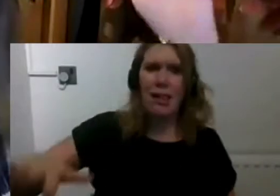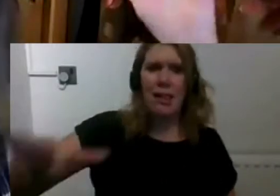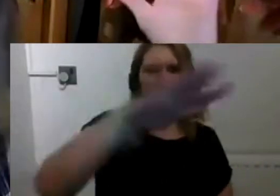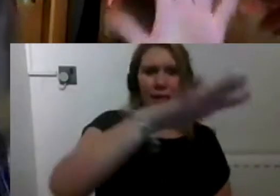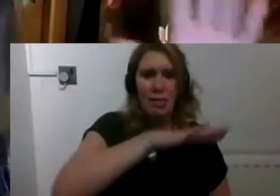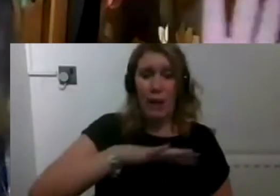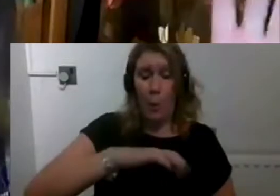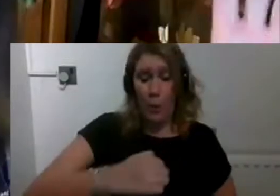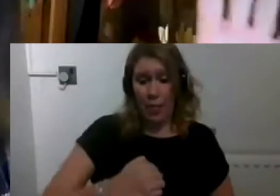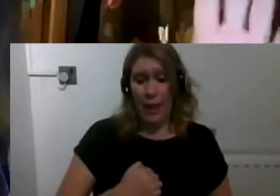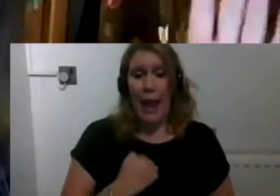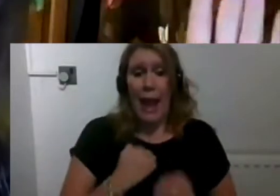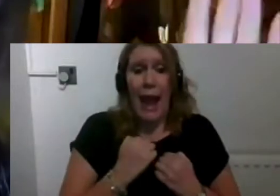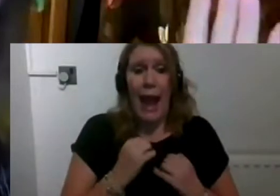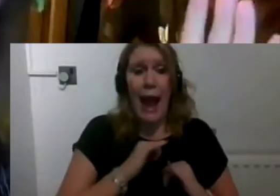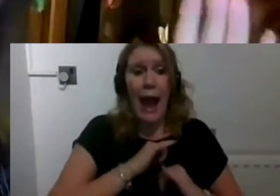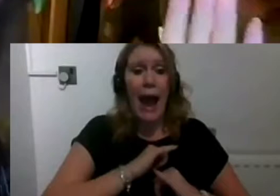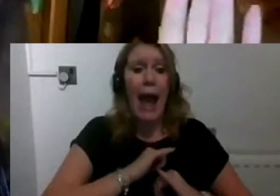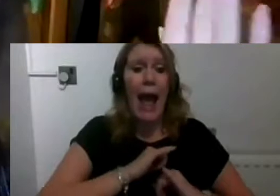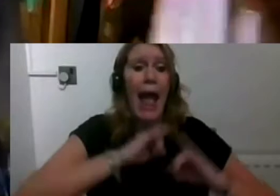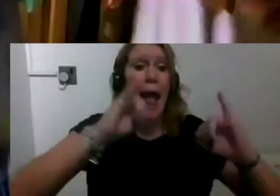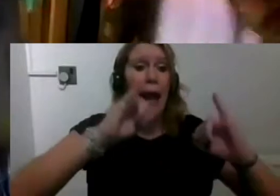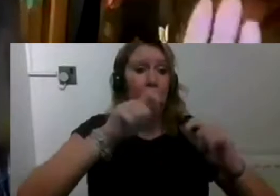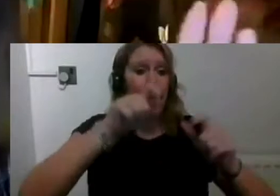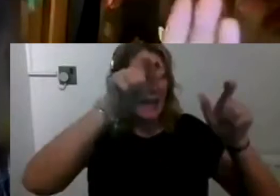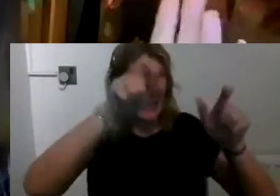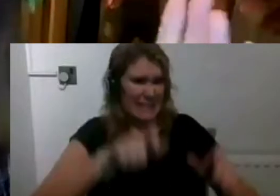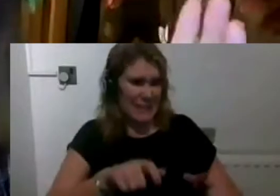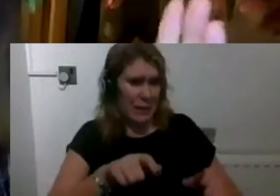Fill our enemies, with thine battle dread.